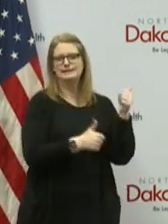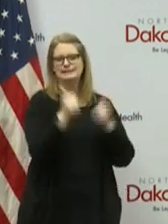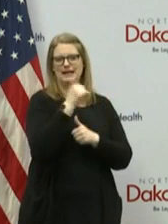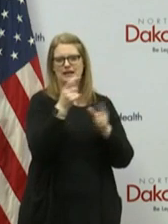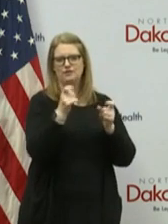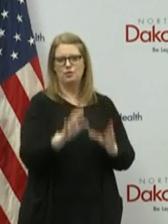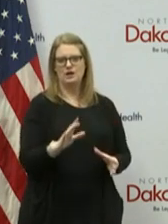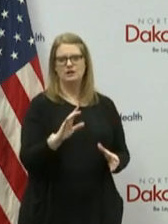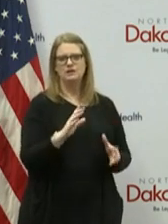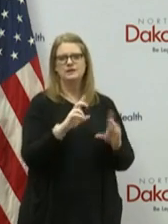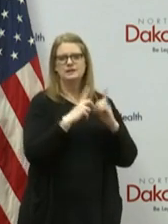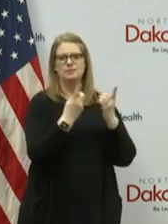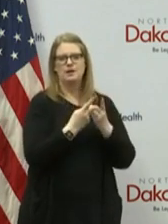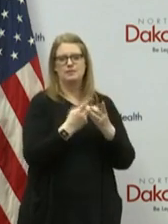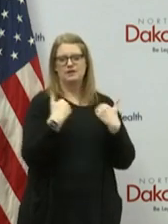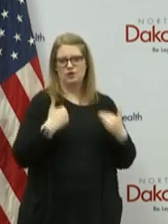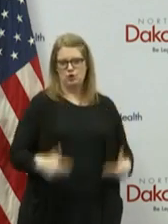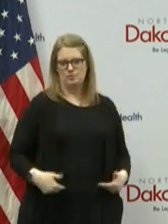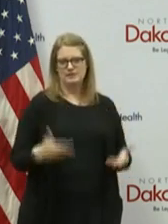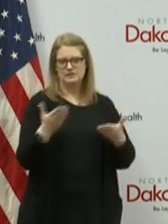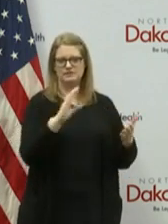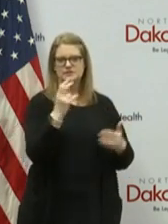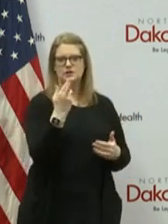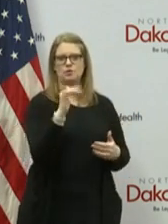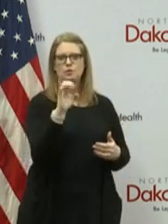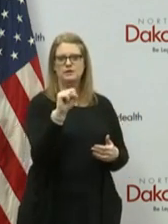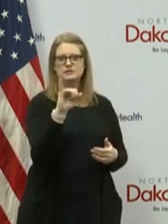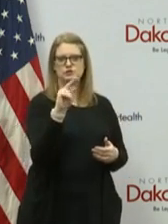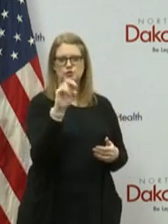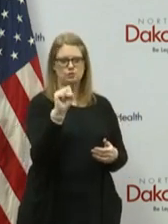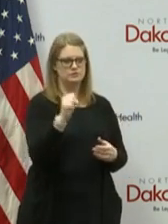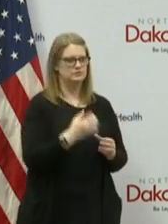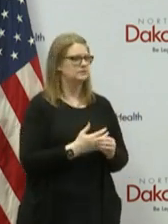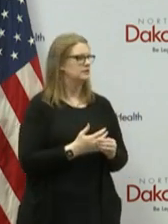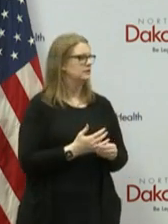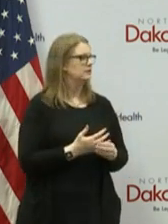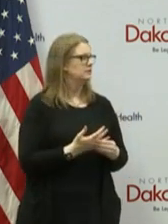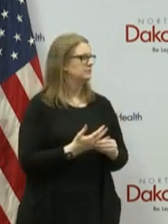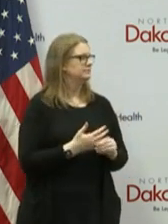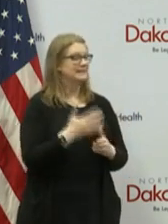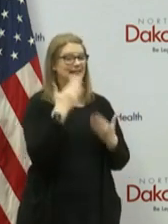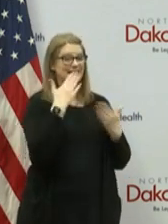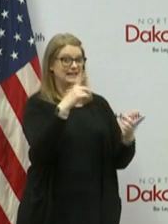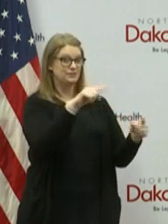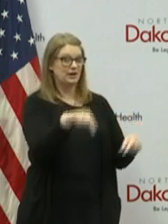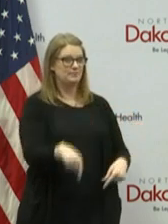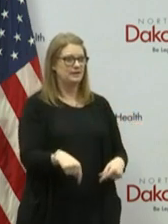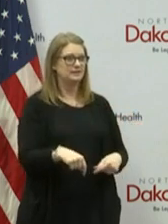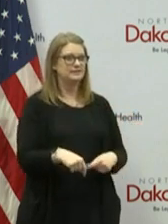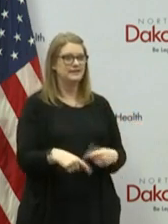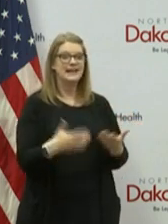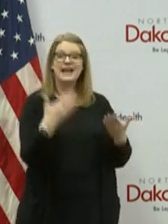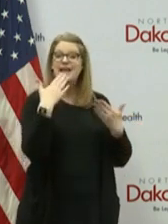IMPORTANT WORK WE ARE DOING RELATIVE TO THE VULNERABLE POPULATION PROTECTION PLAN IS EXECUTIVE DIRECTOR OF THE